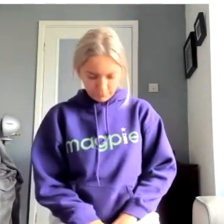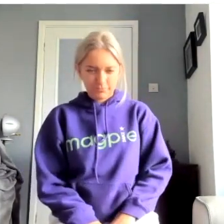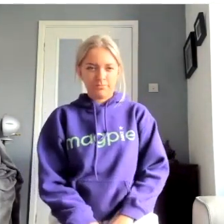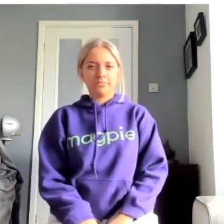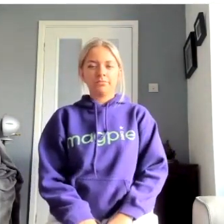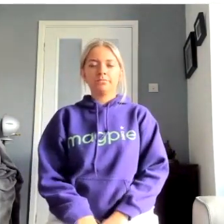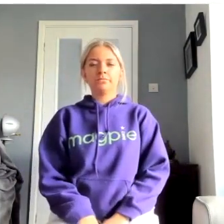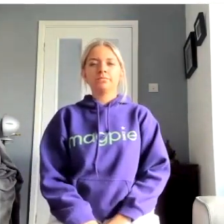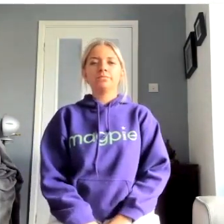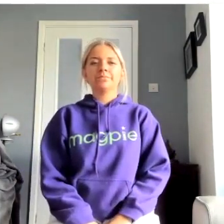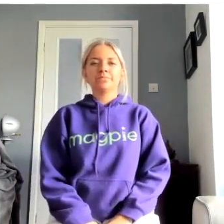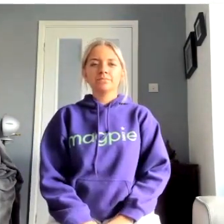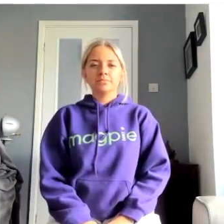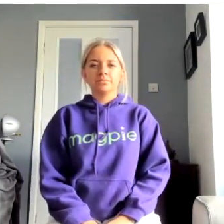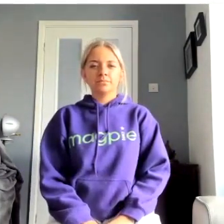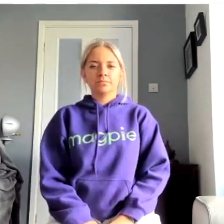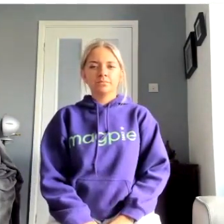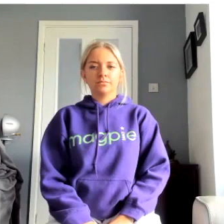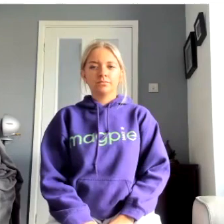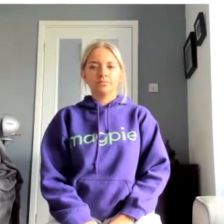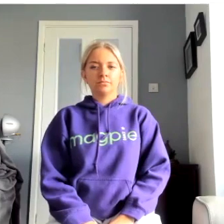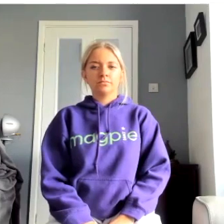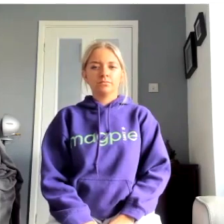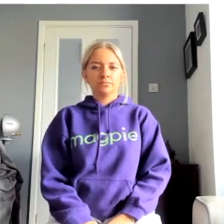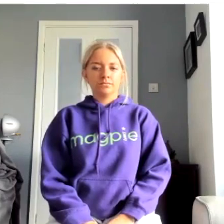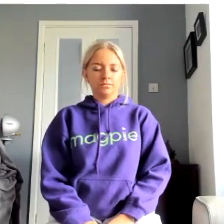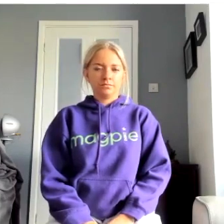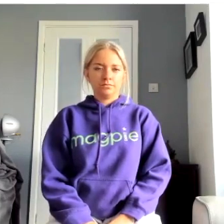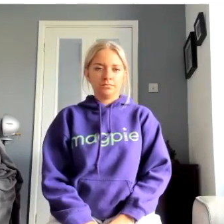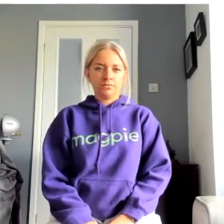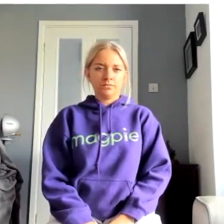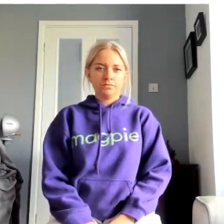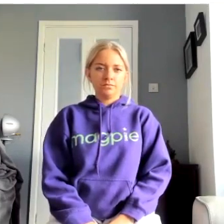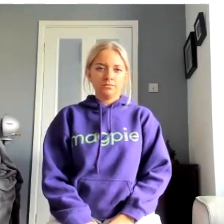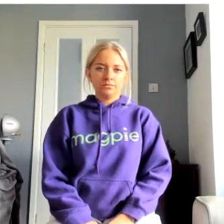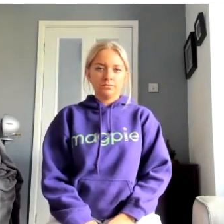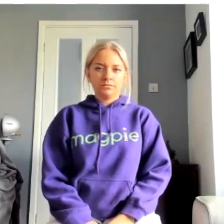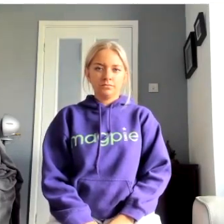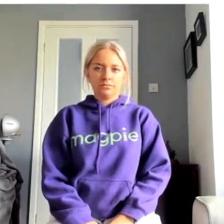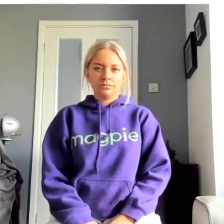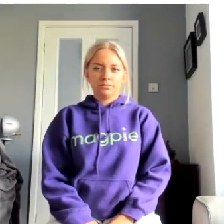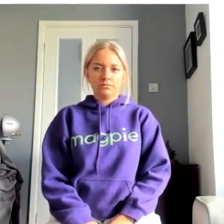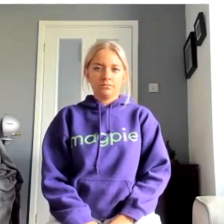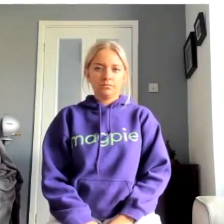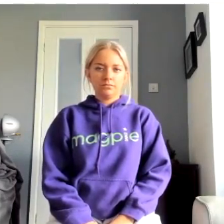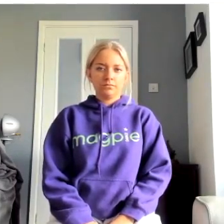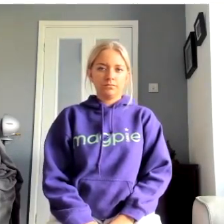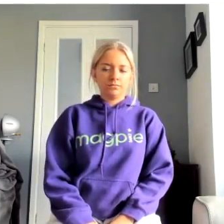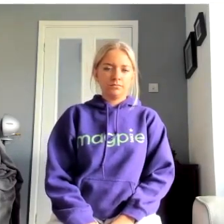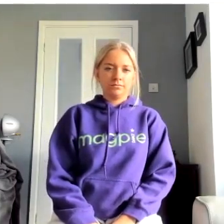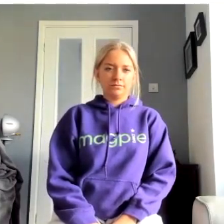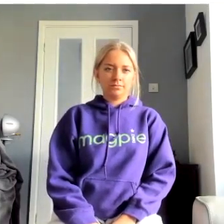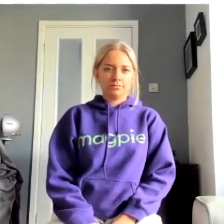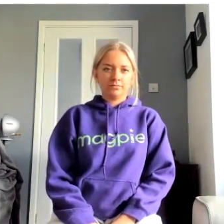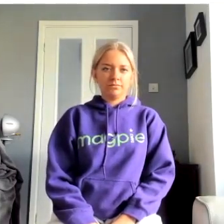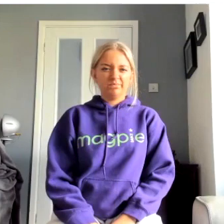as i'm sure you saw in the video the miolo the cow there are lots of different stories